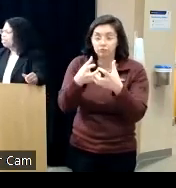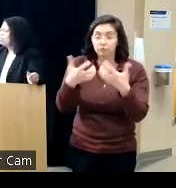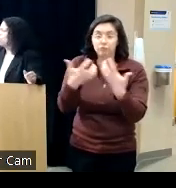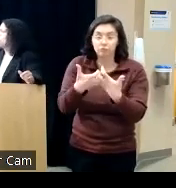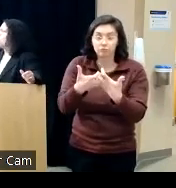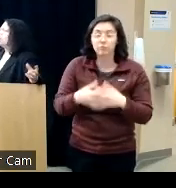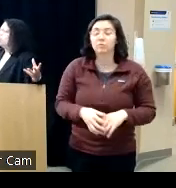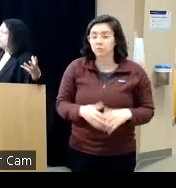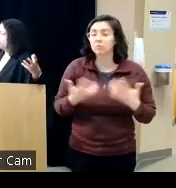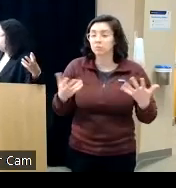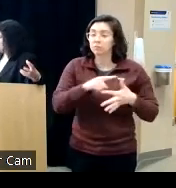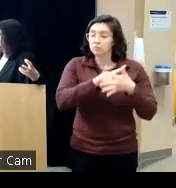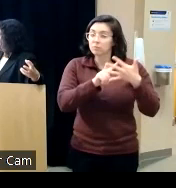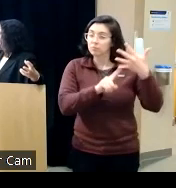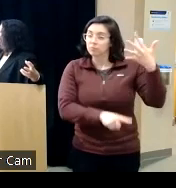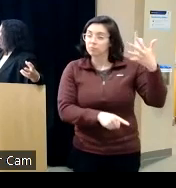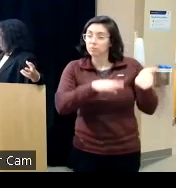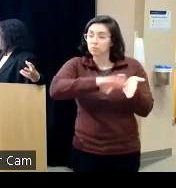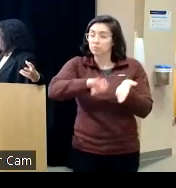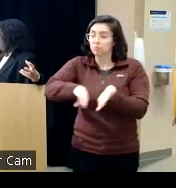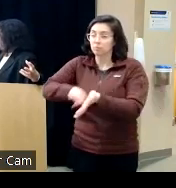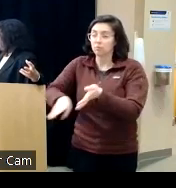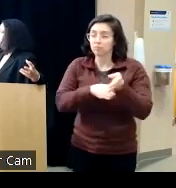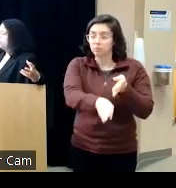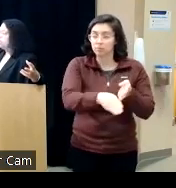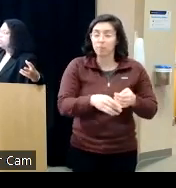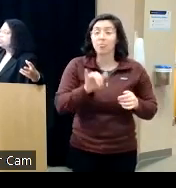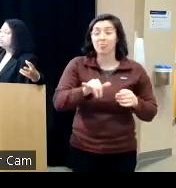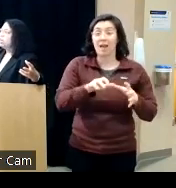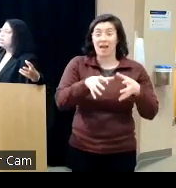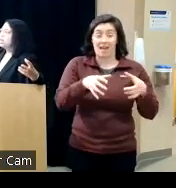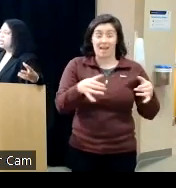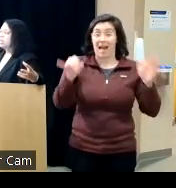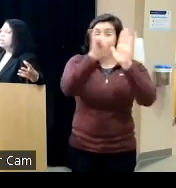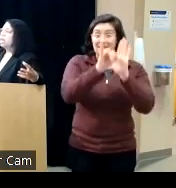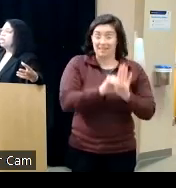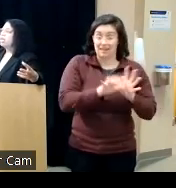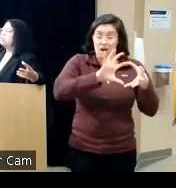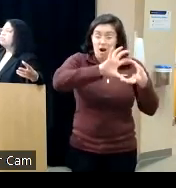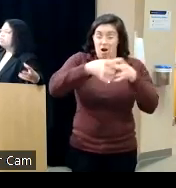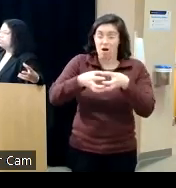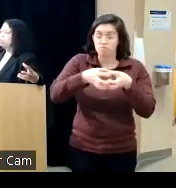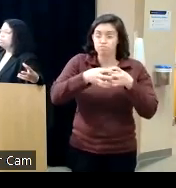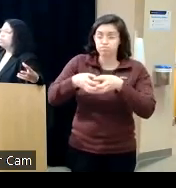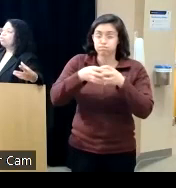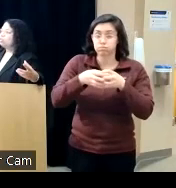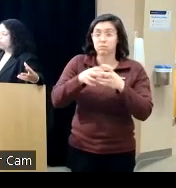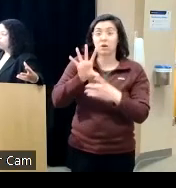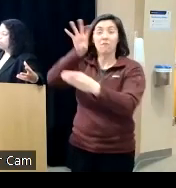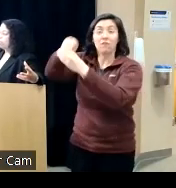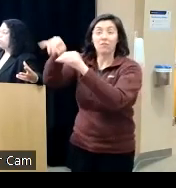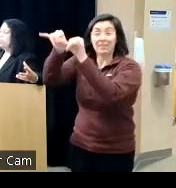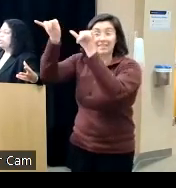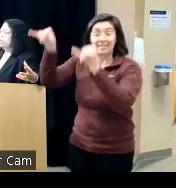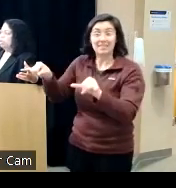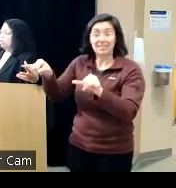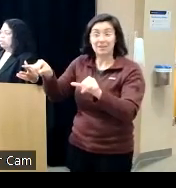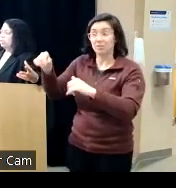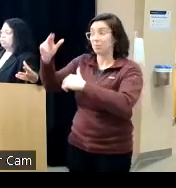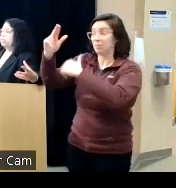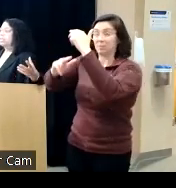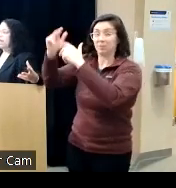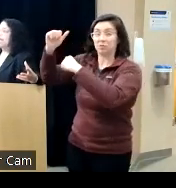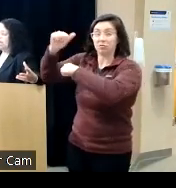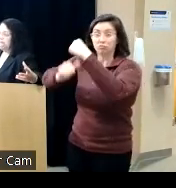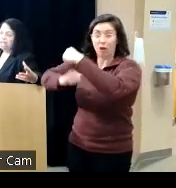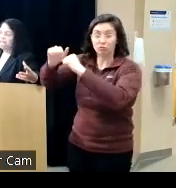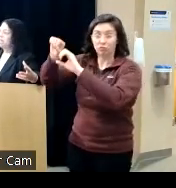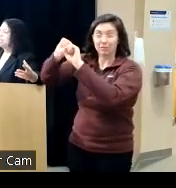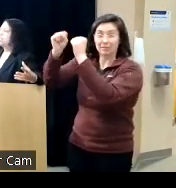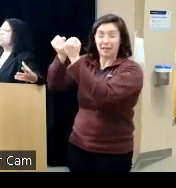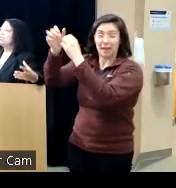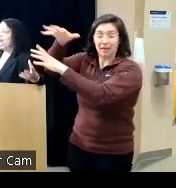and so the culmination of those identities in a system or structural society that doesn't